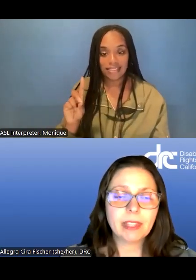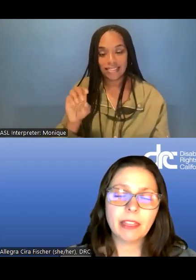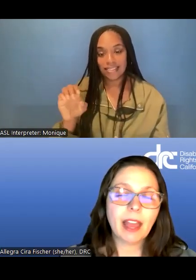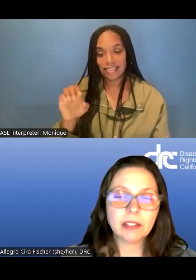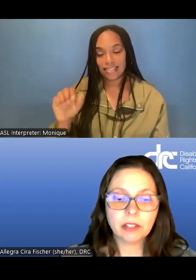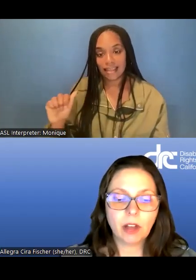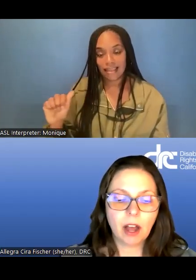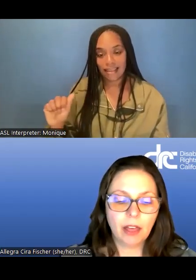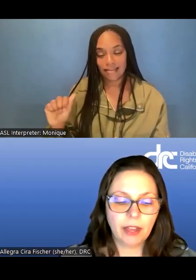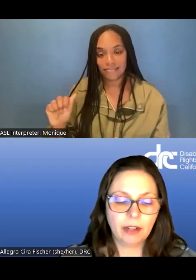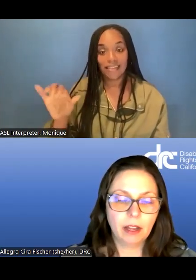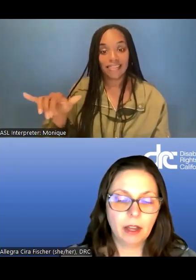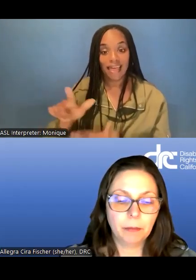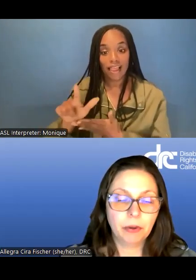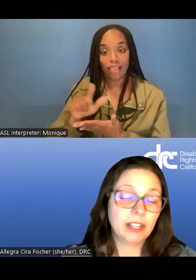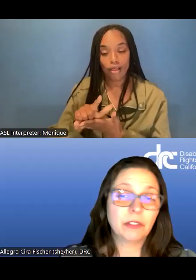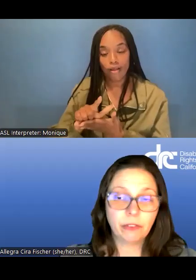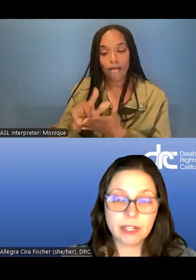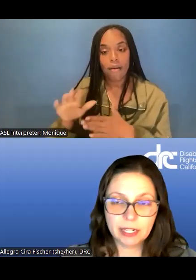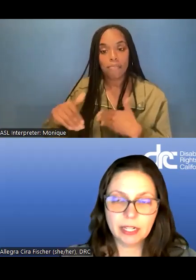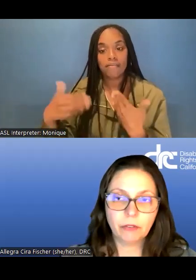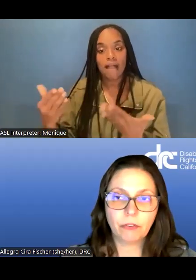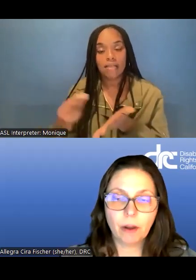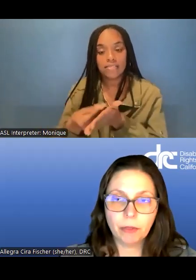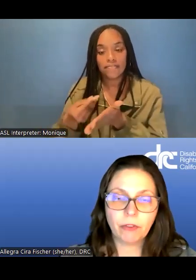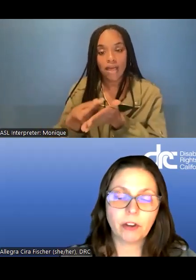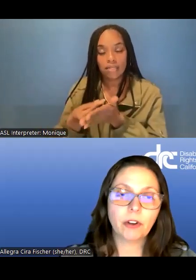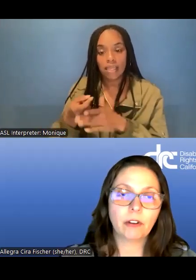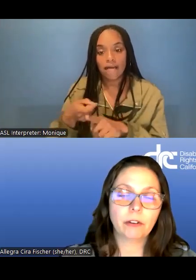That is the law that, provides funding from the federal government